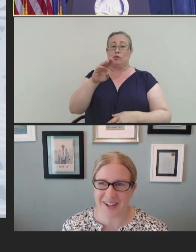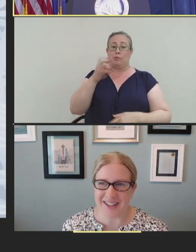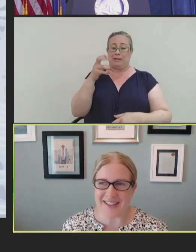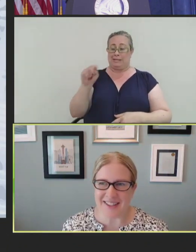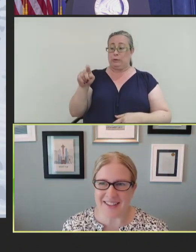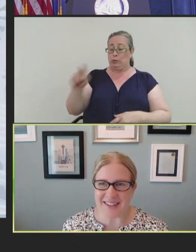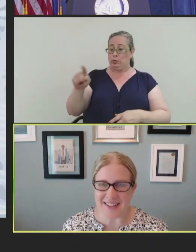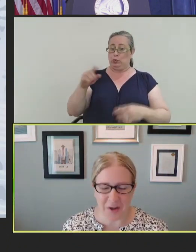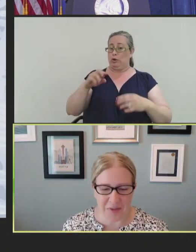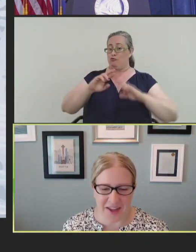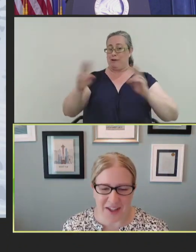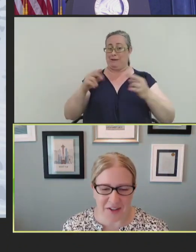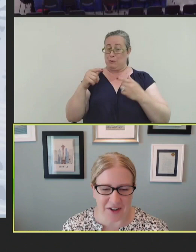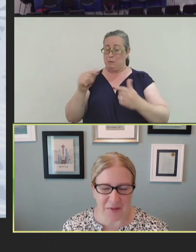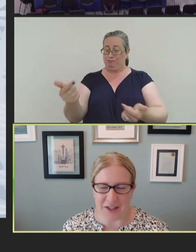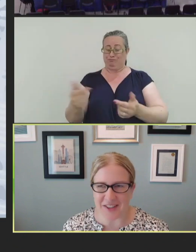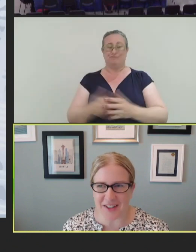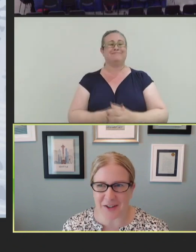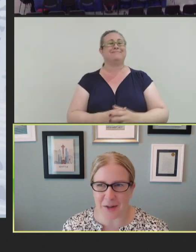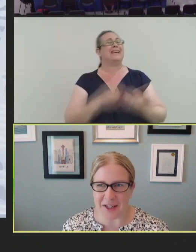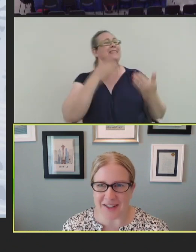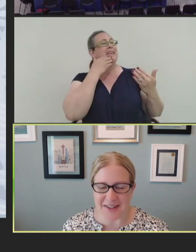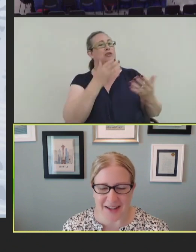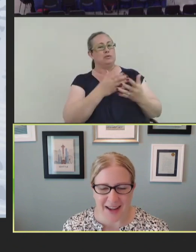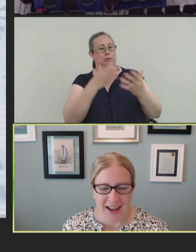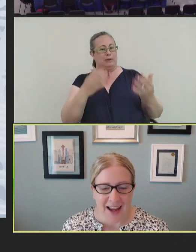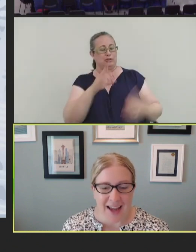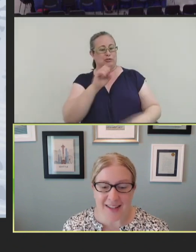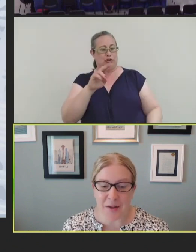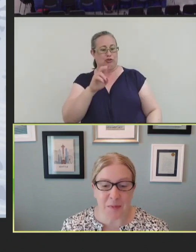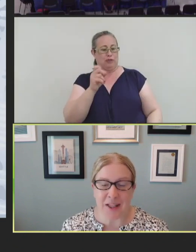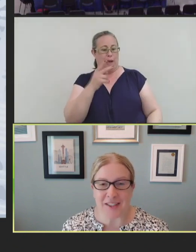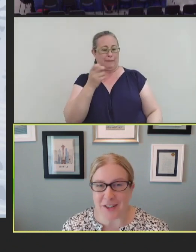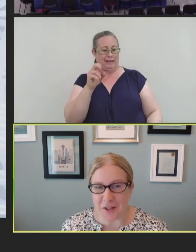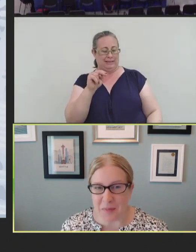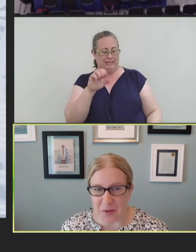Emily Brunson: Excellent. Thank you very much, Dr. Hopkins. It's a pleasure to be with